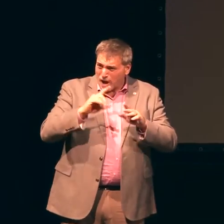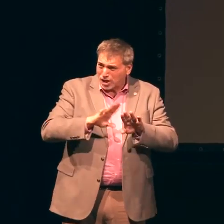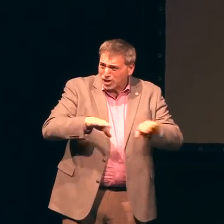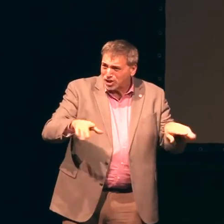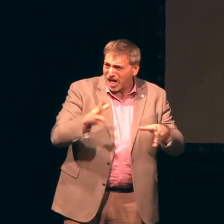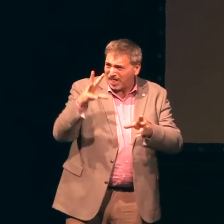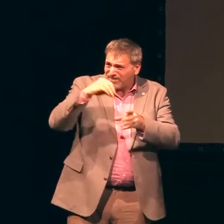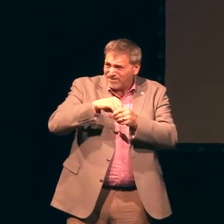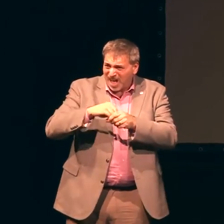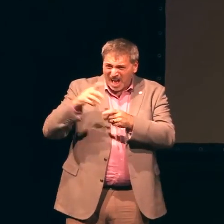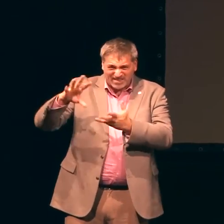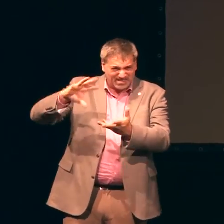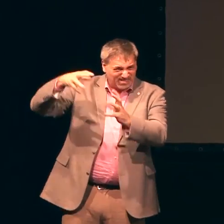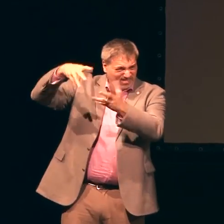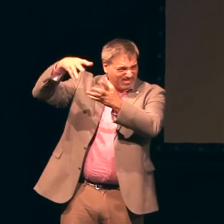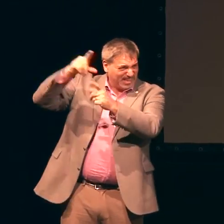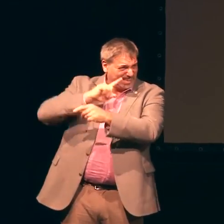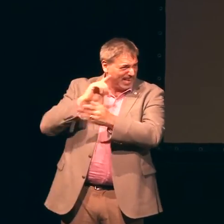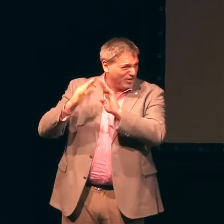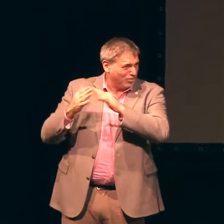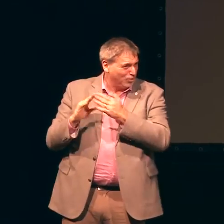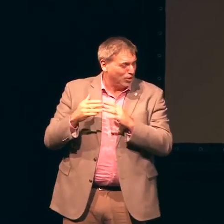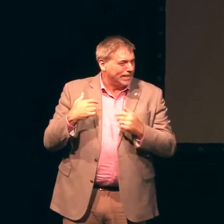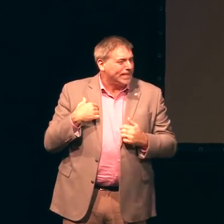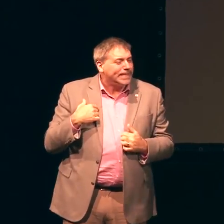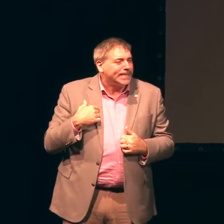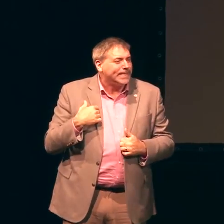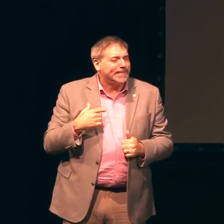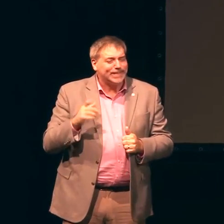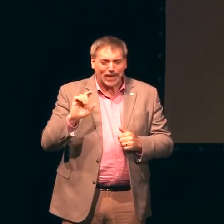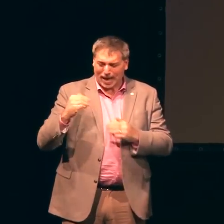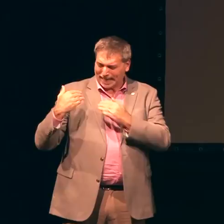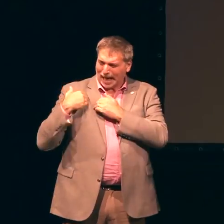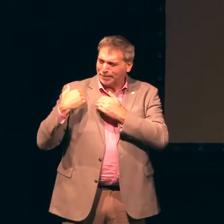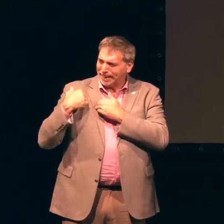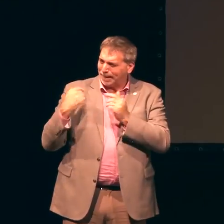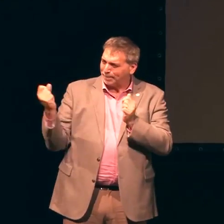one article said, would you want your child involved in the Deaf community that's having